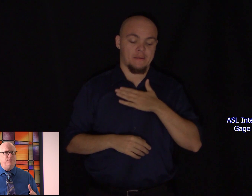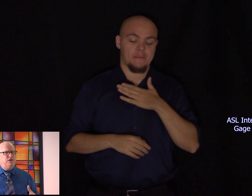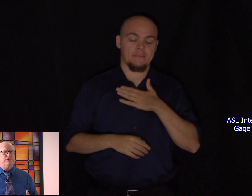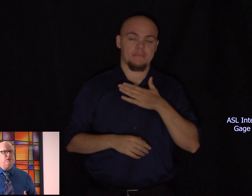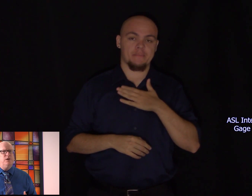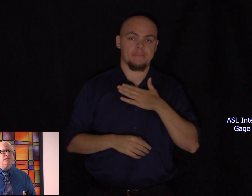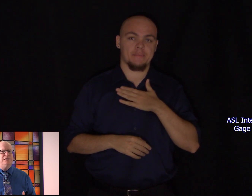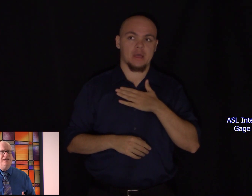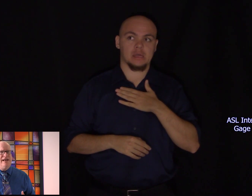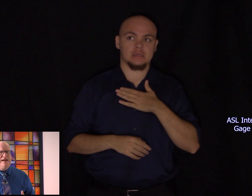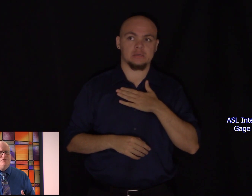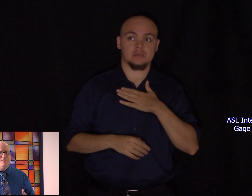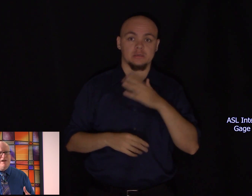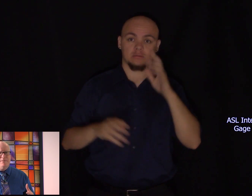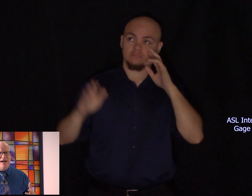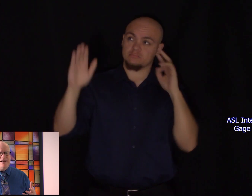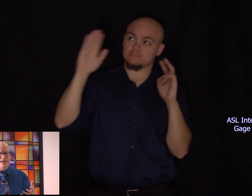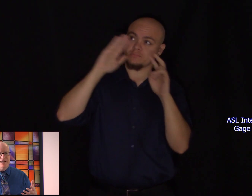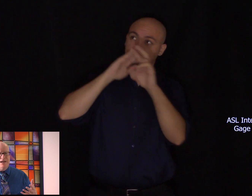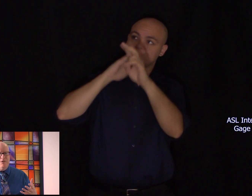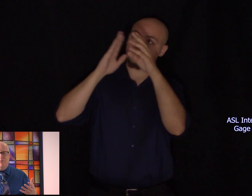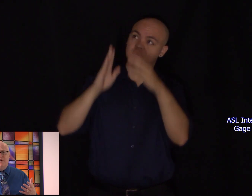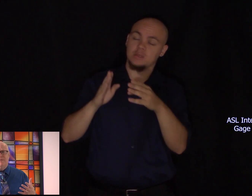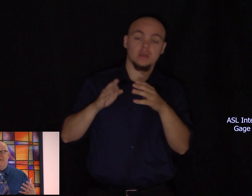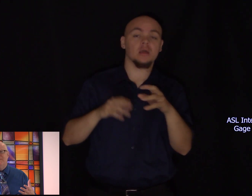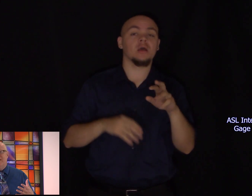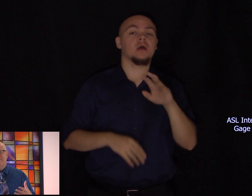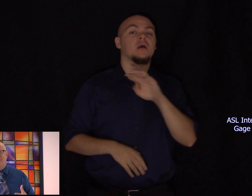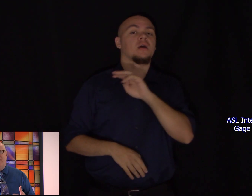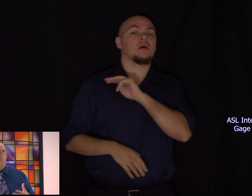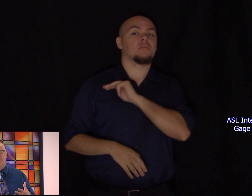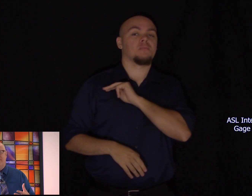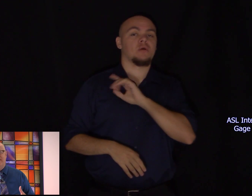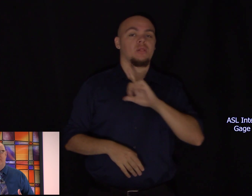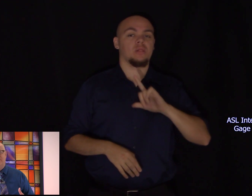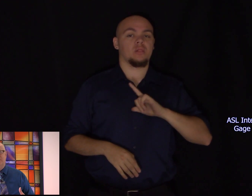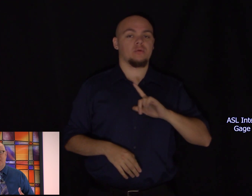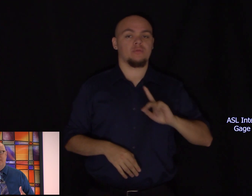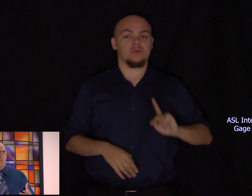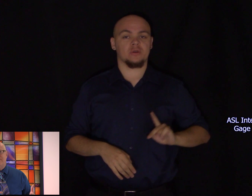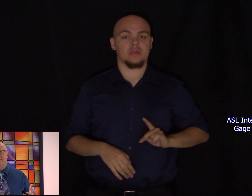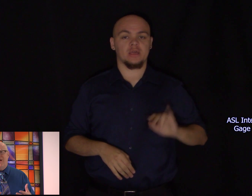a beautiful quote is from one of my one of the people that I admire one of my heroes the Reverend